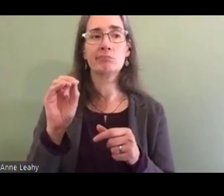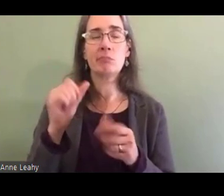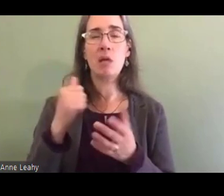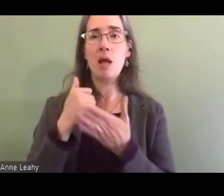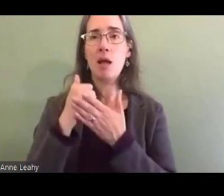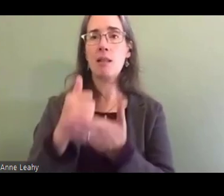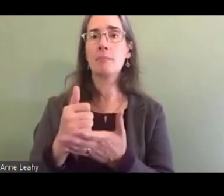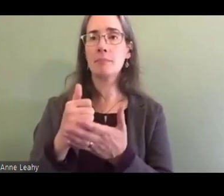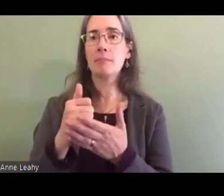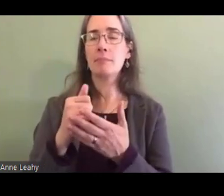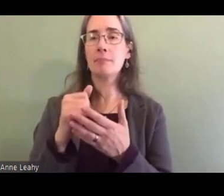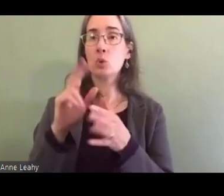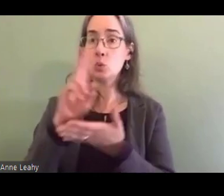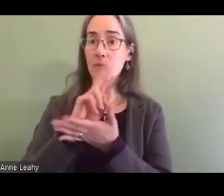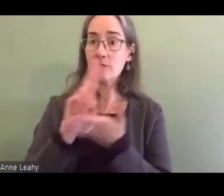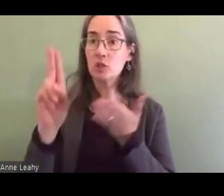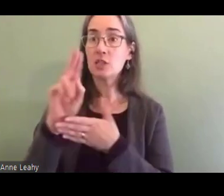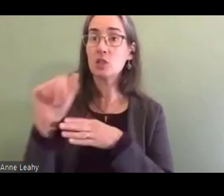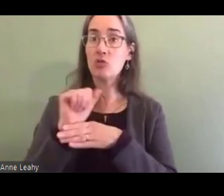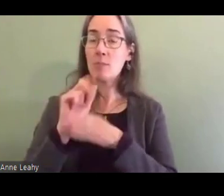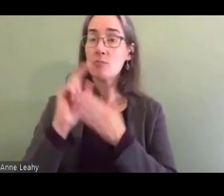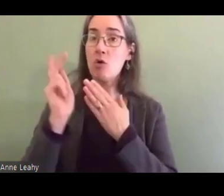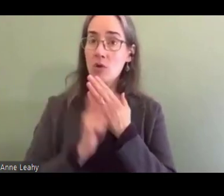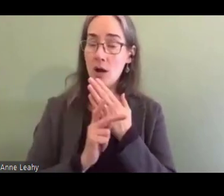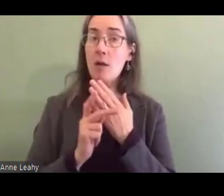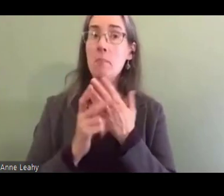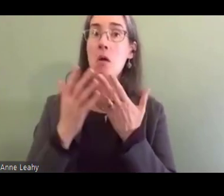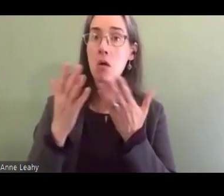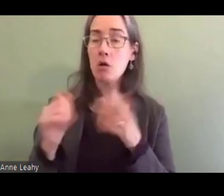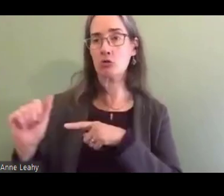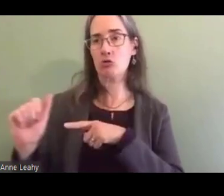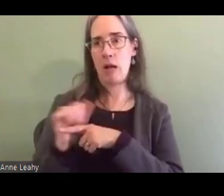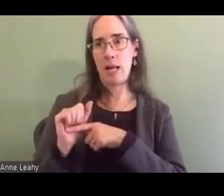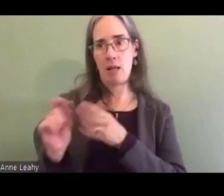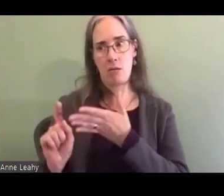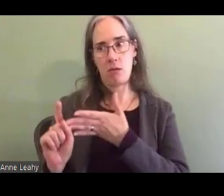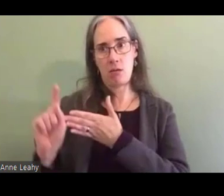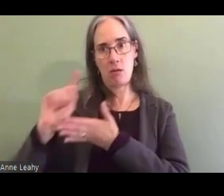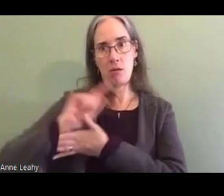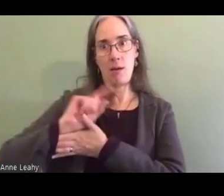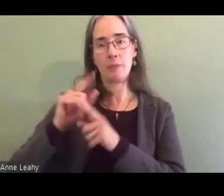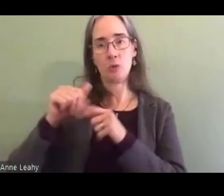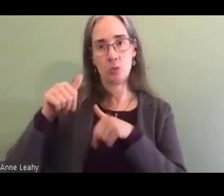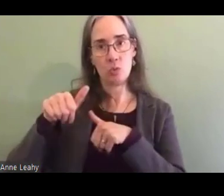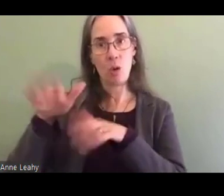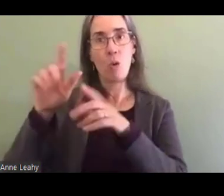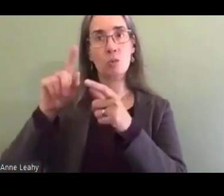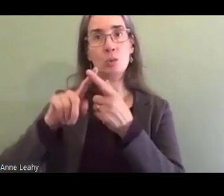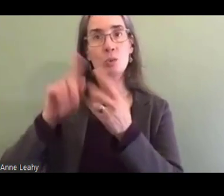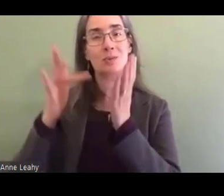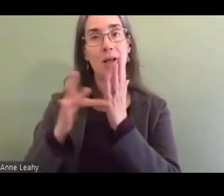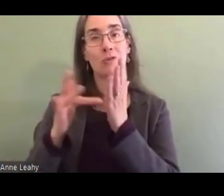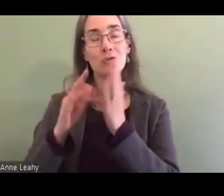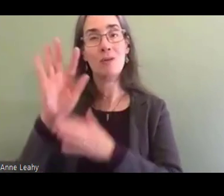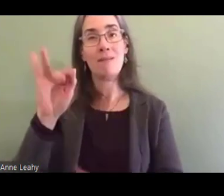continuing to help university training programs that are training people